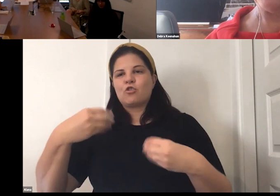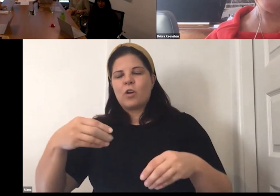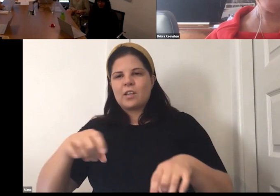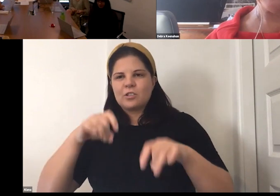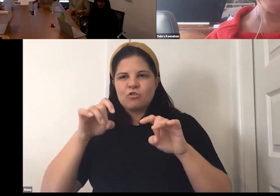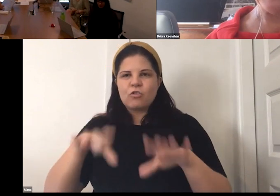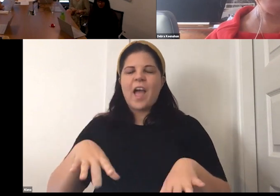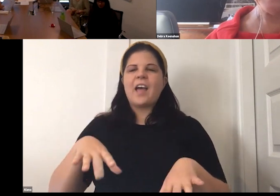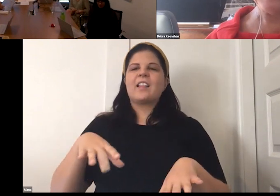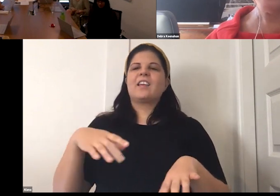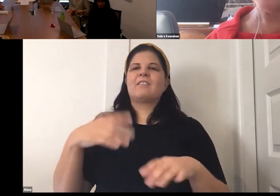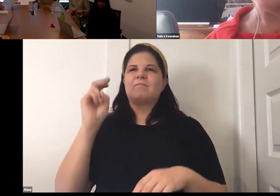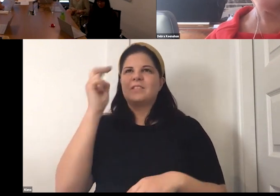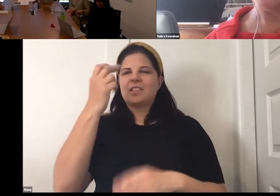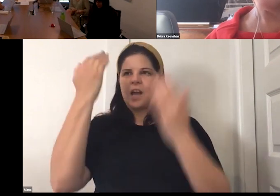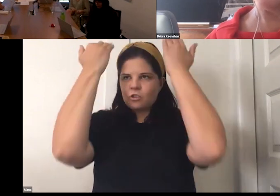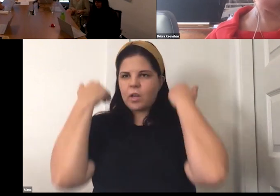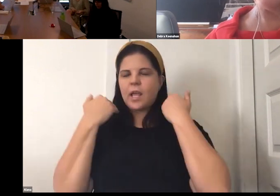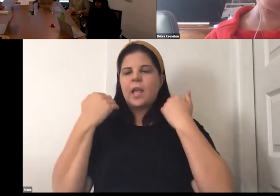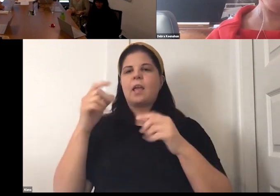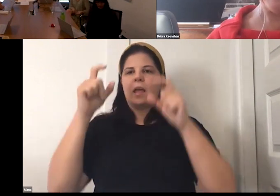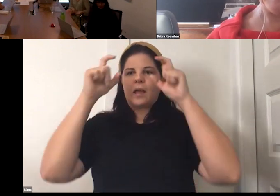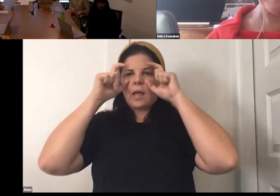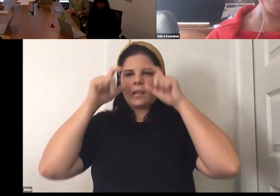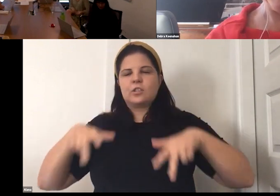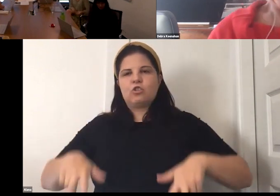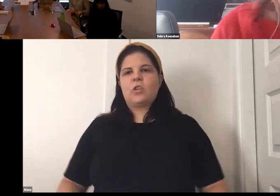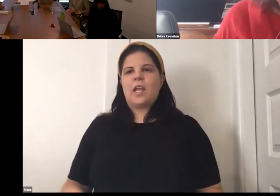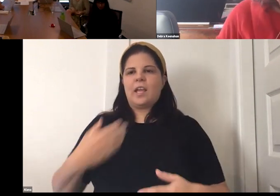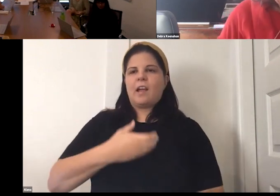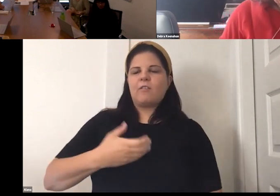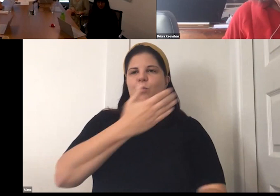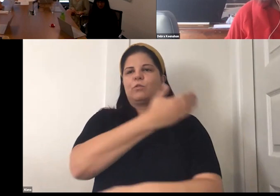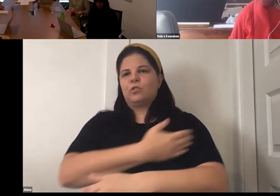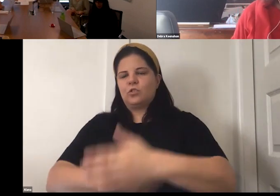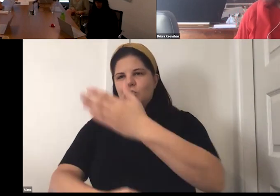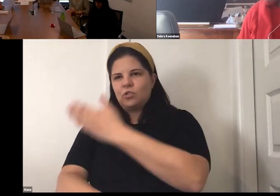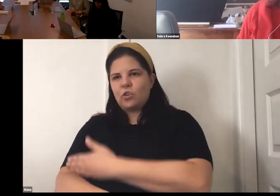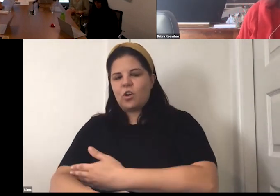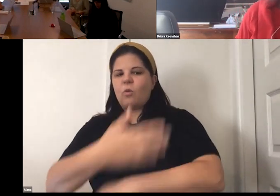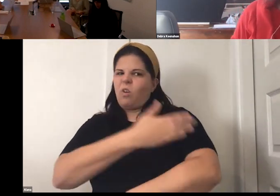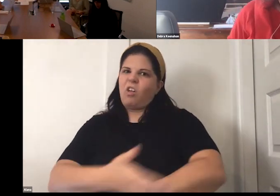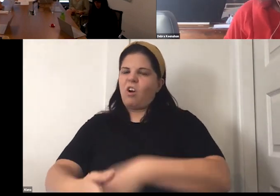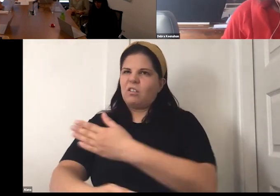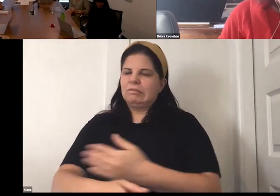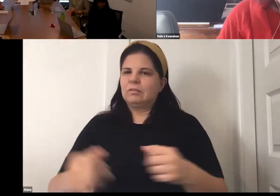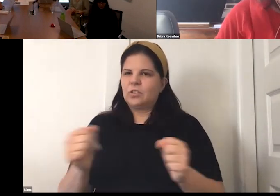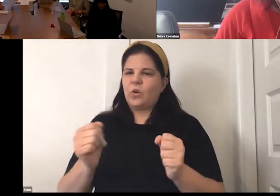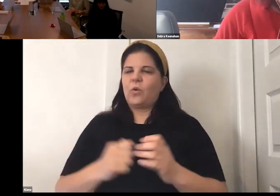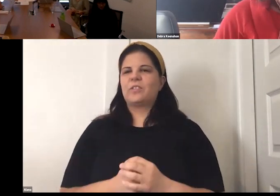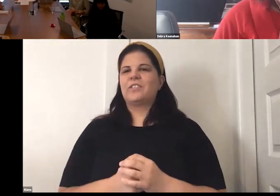with long sleeves as it's getting cool but I'm extreme in my passion for arts so it's